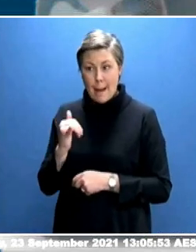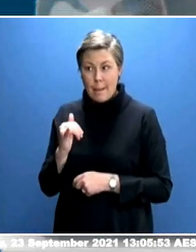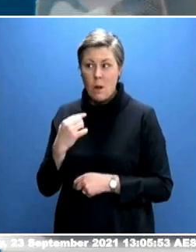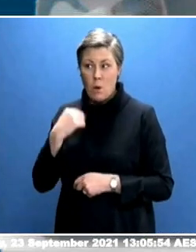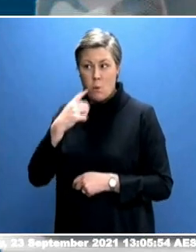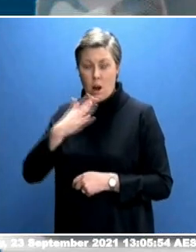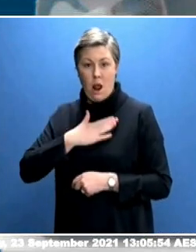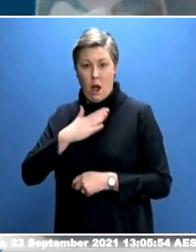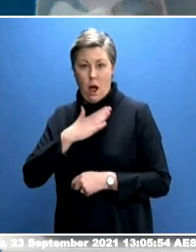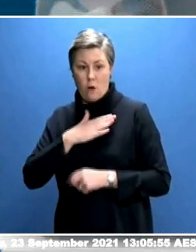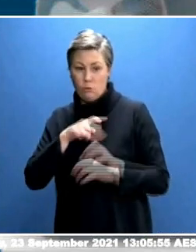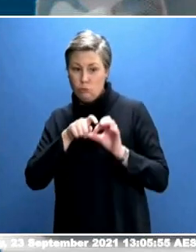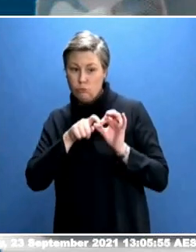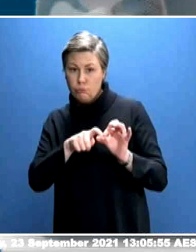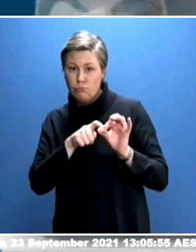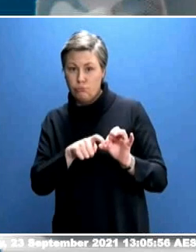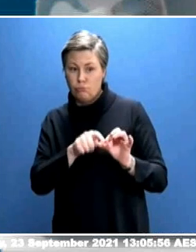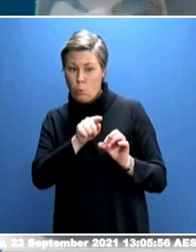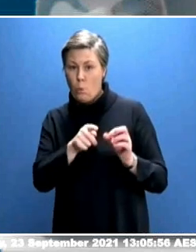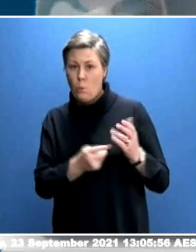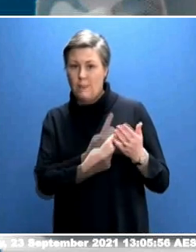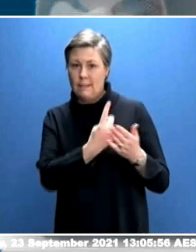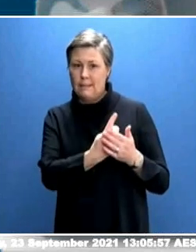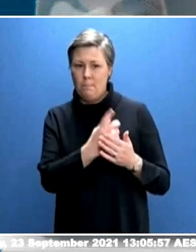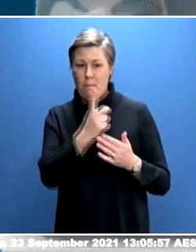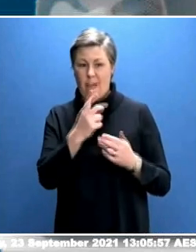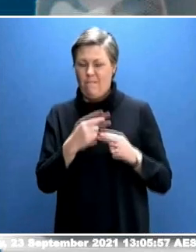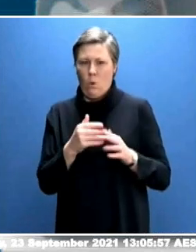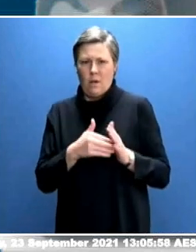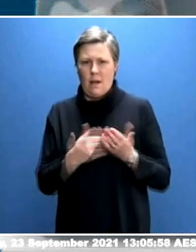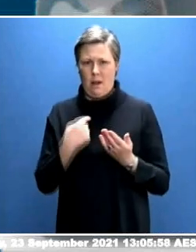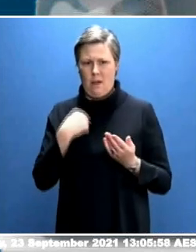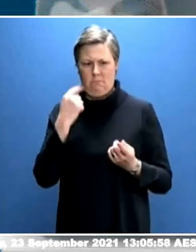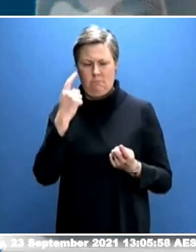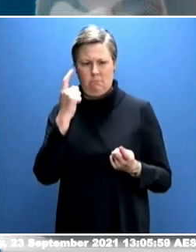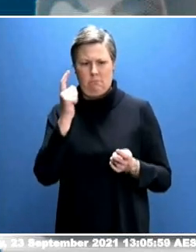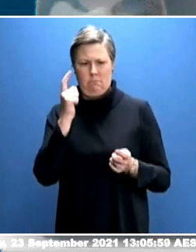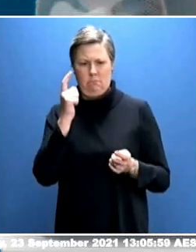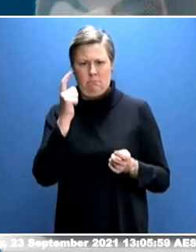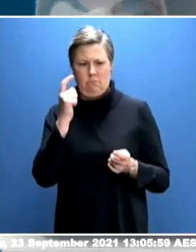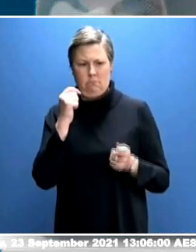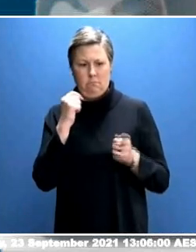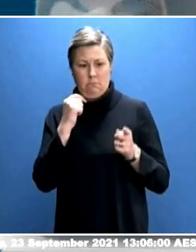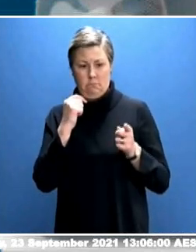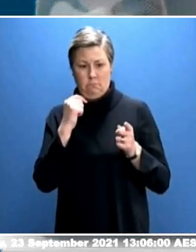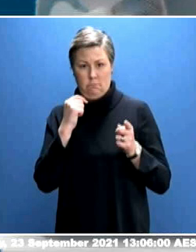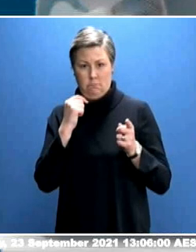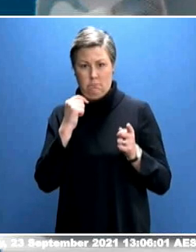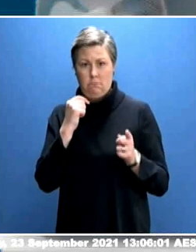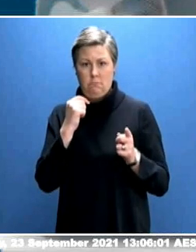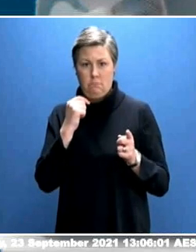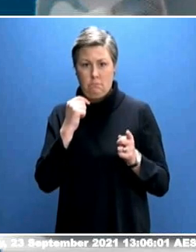Mr Espie, but my concern at the moment is where that could possibly be fitted in.